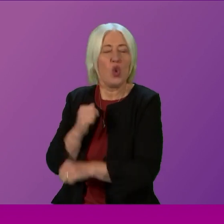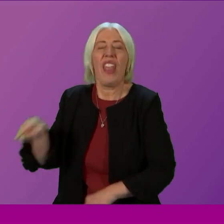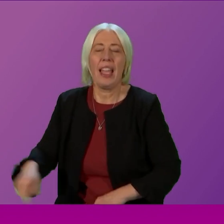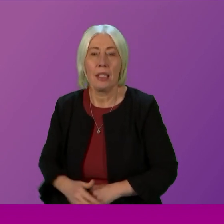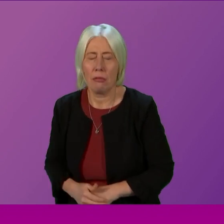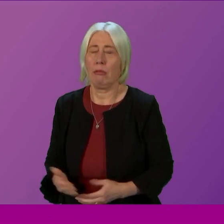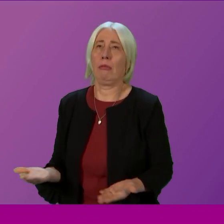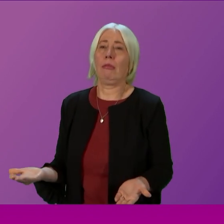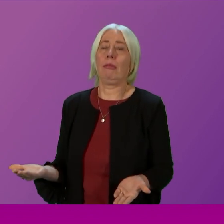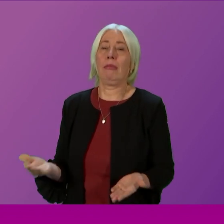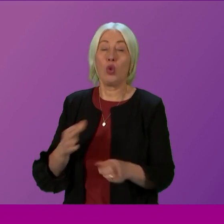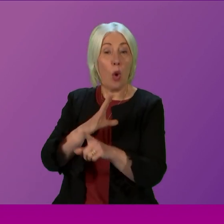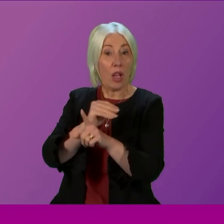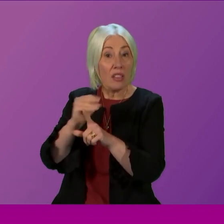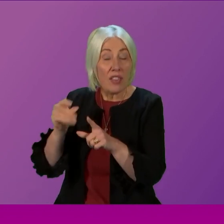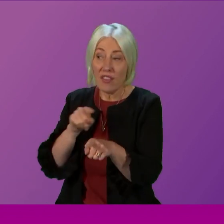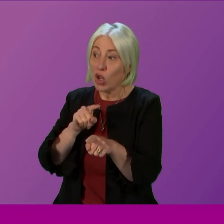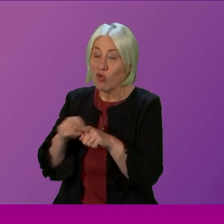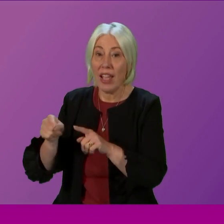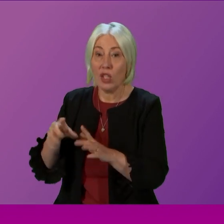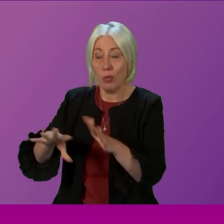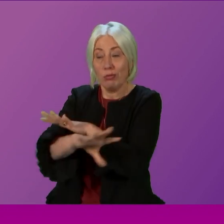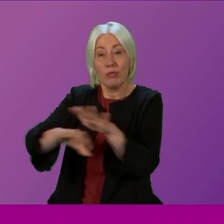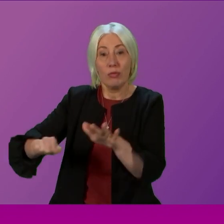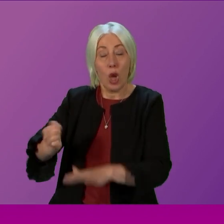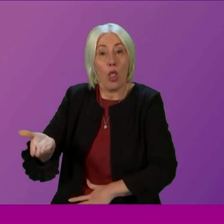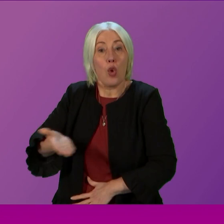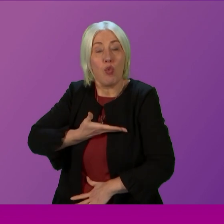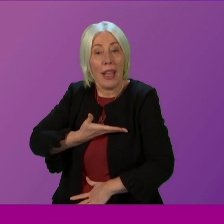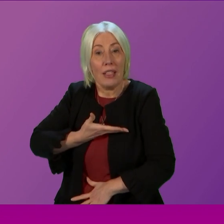The Tories, of course, are trying to take away the right of public sector